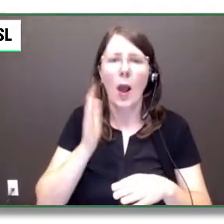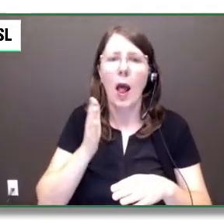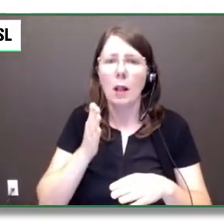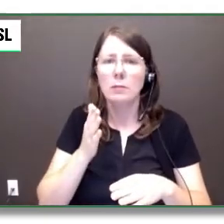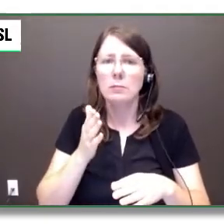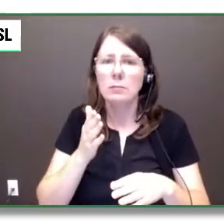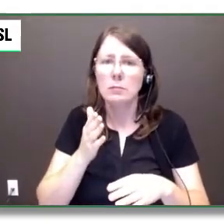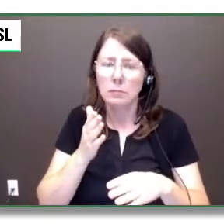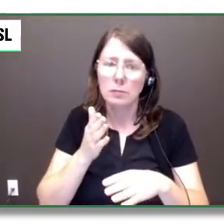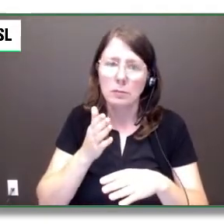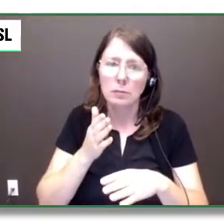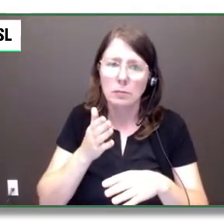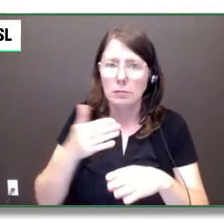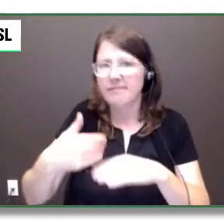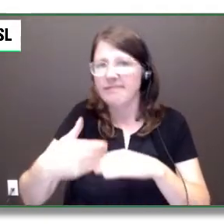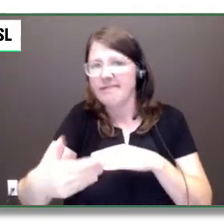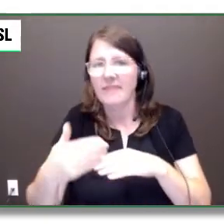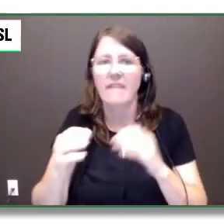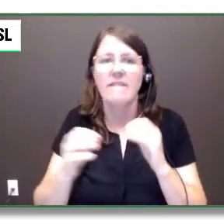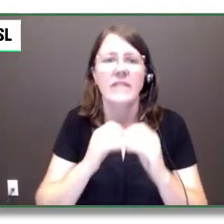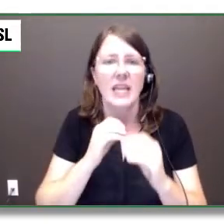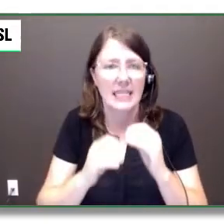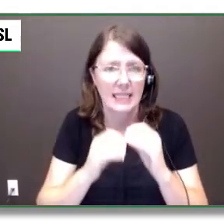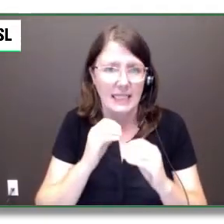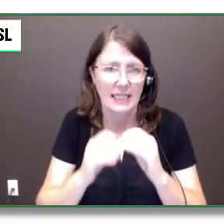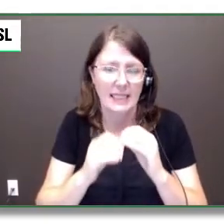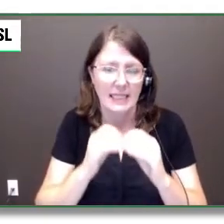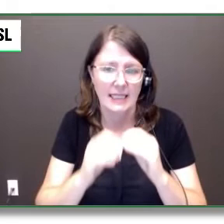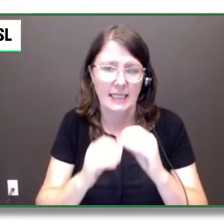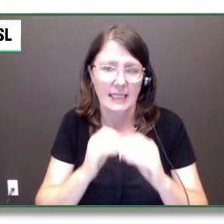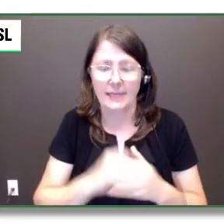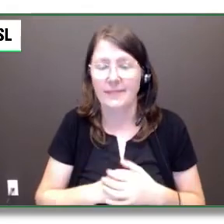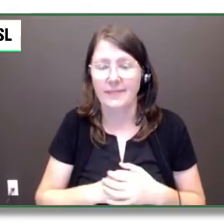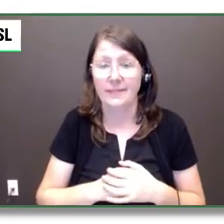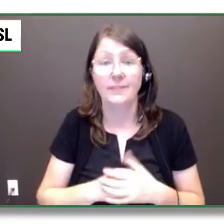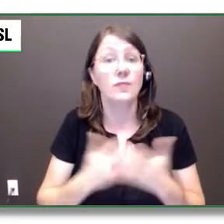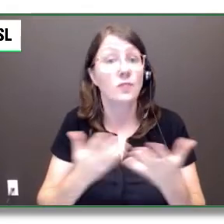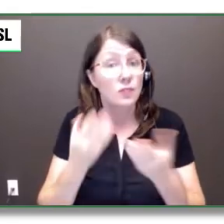That's okay. Uh we did have some questions come in so